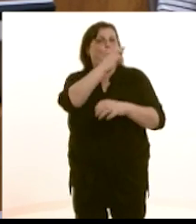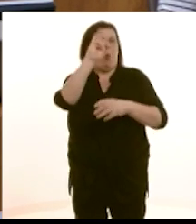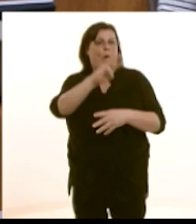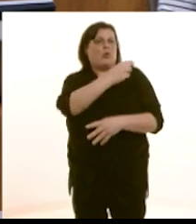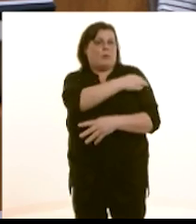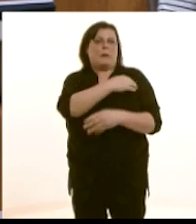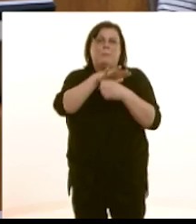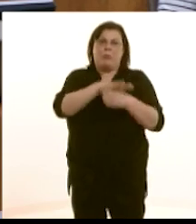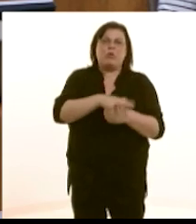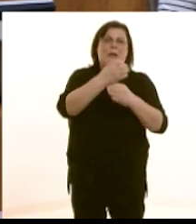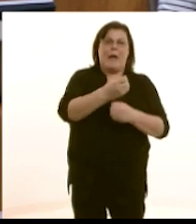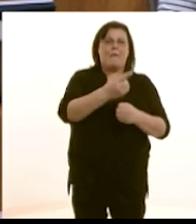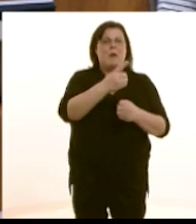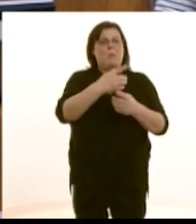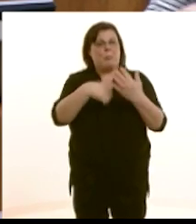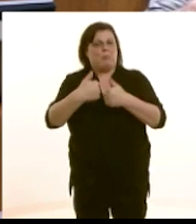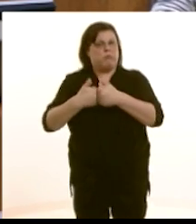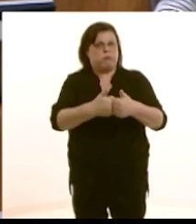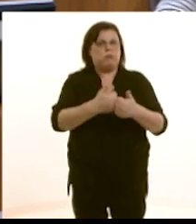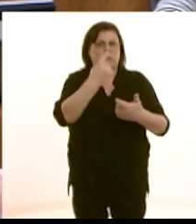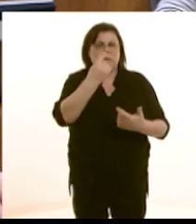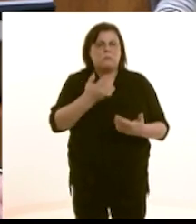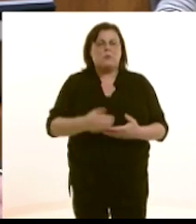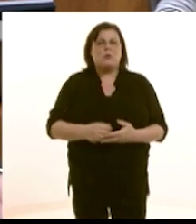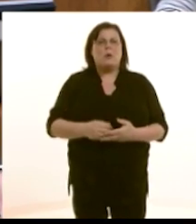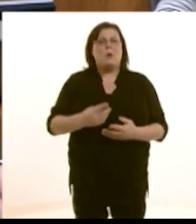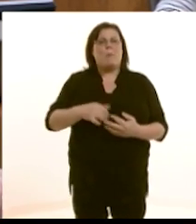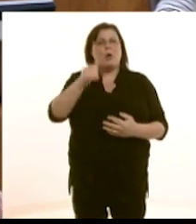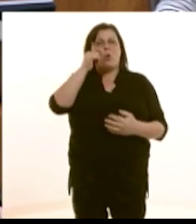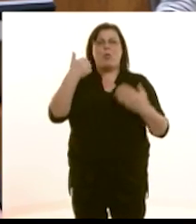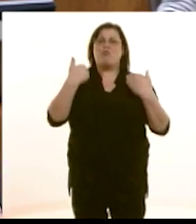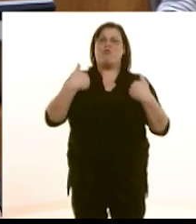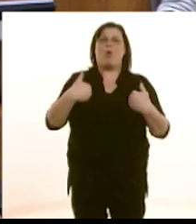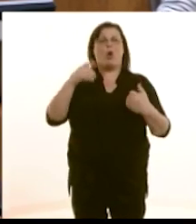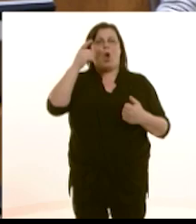need to be addressed. But I do note that the comments of the royal college are positive